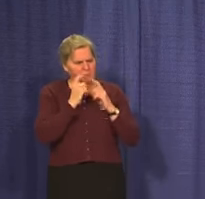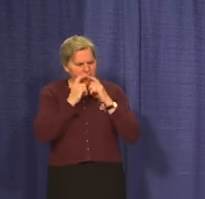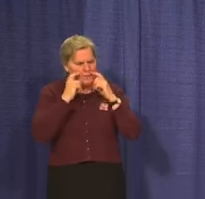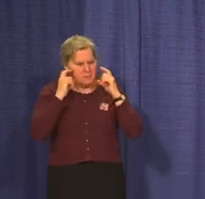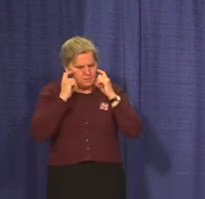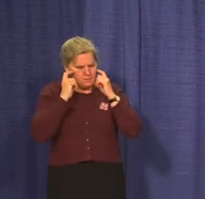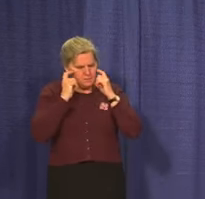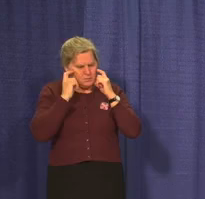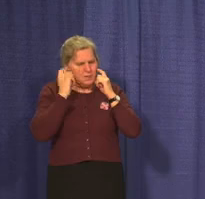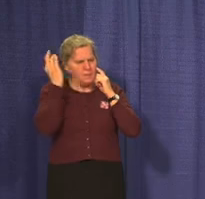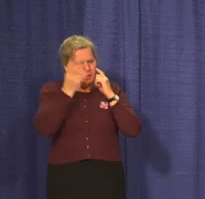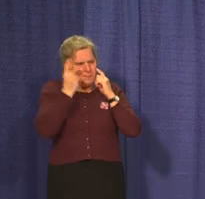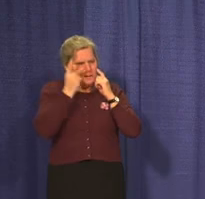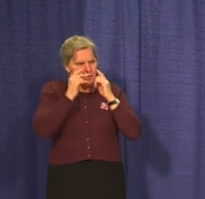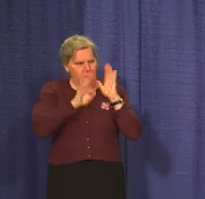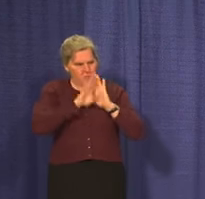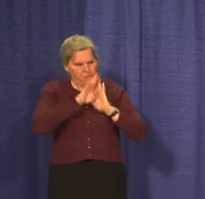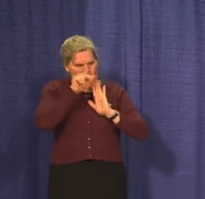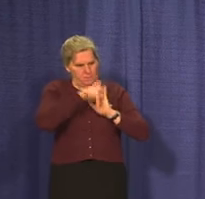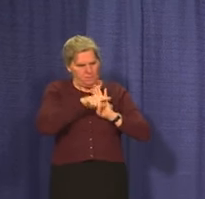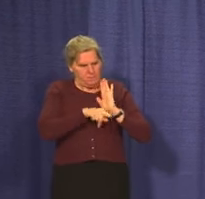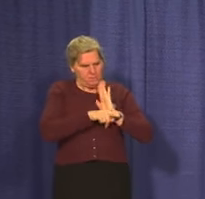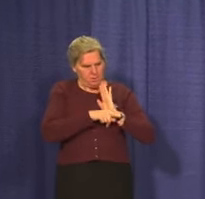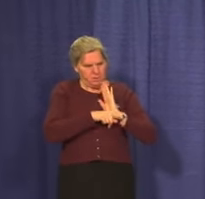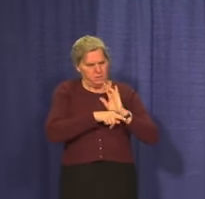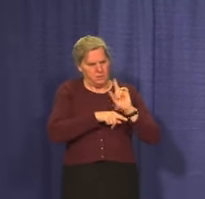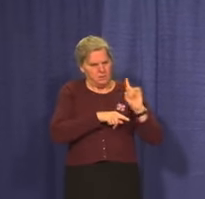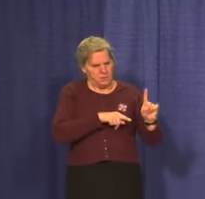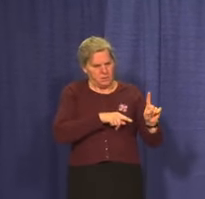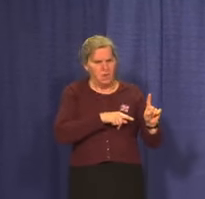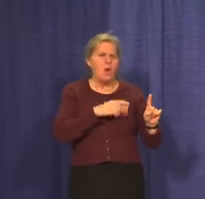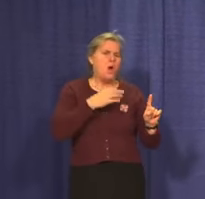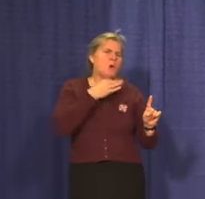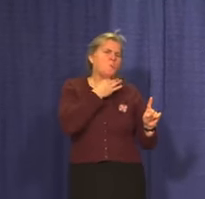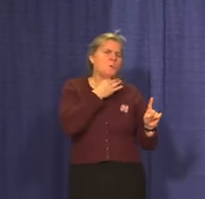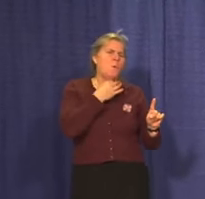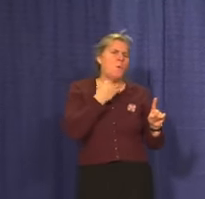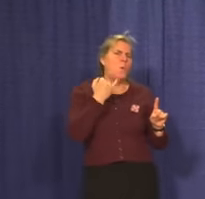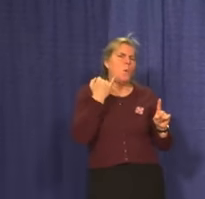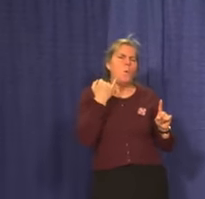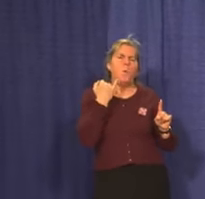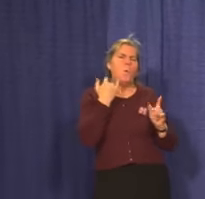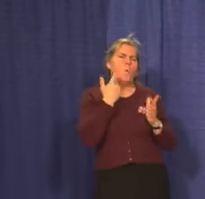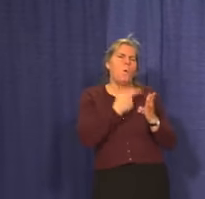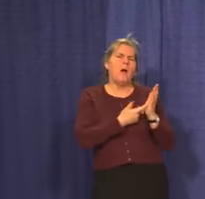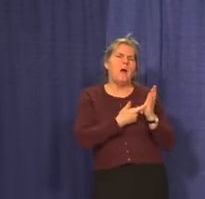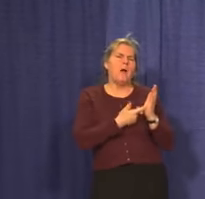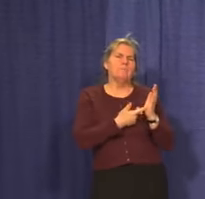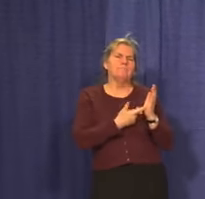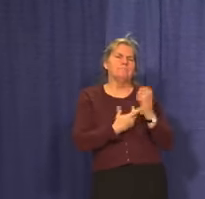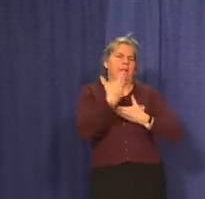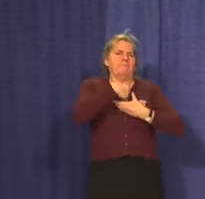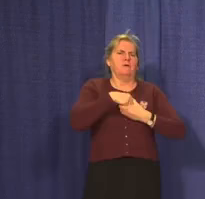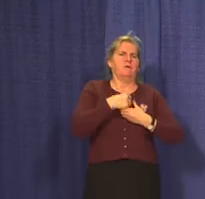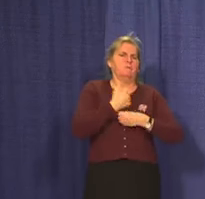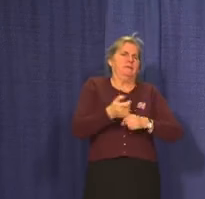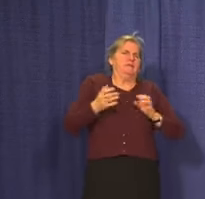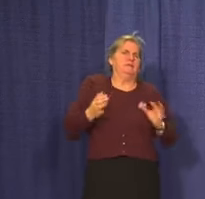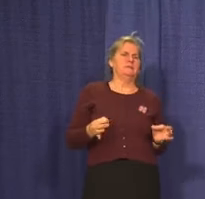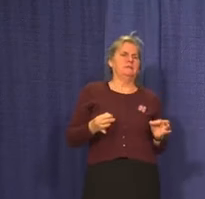LOOKED AT RIGHT NOW. I AM CURIOUS AS TO WHAT EXACTLY GOES INTO CONSIDERING A MASK MANDATE?